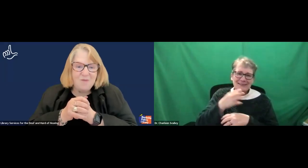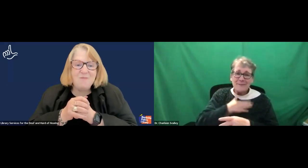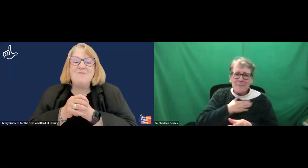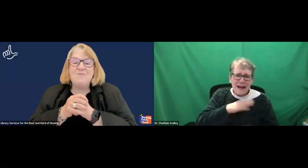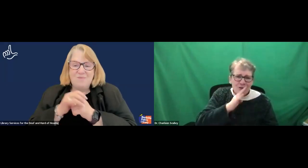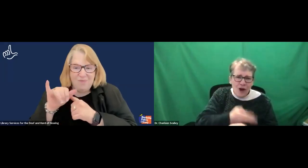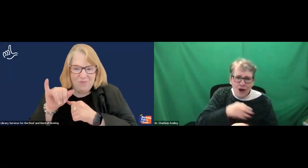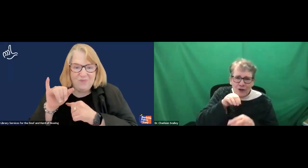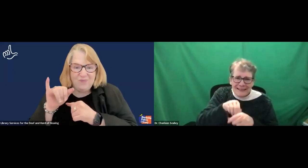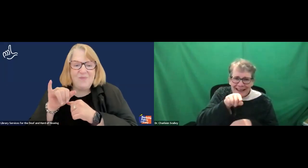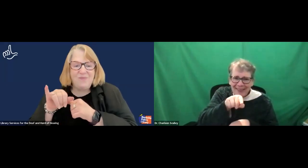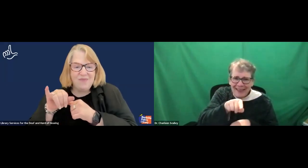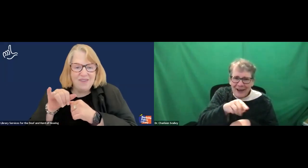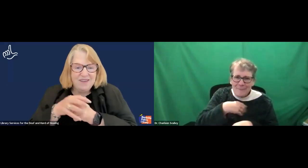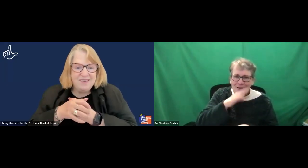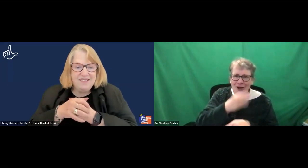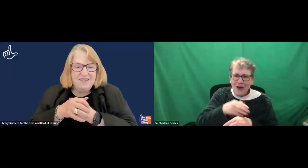At Harlow University. It was a great experience.